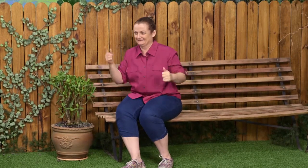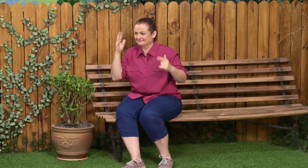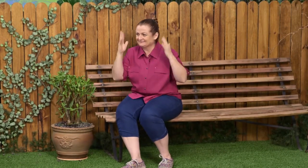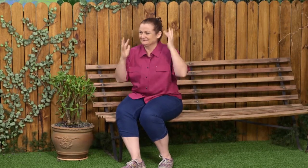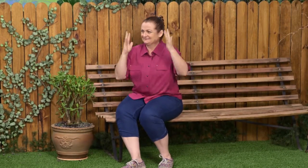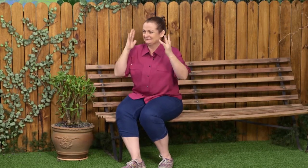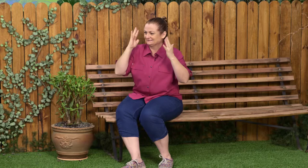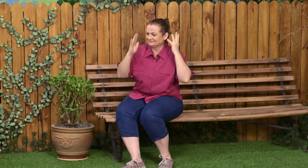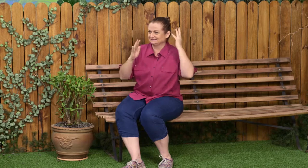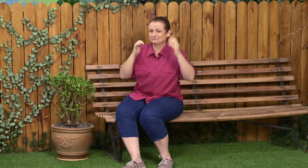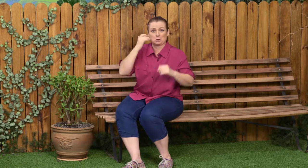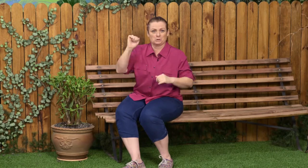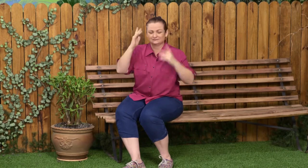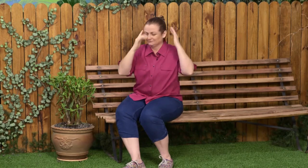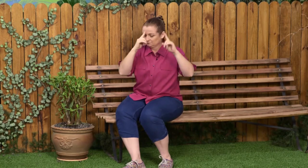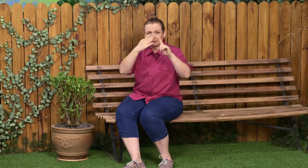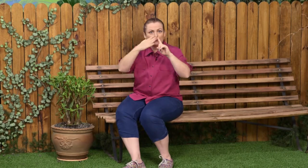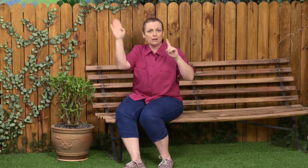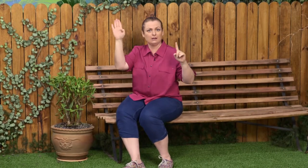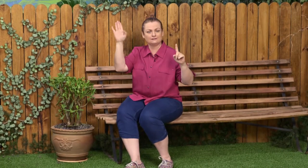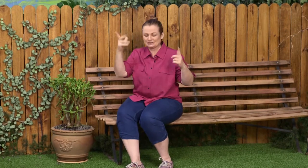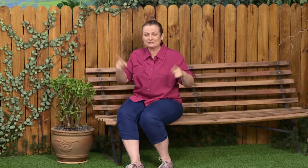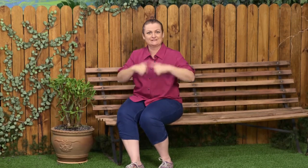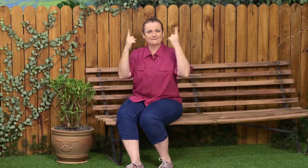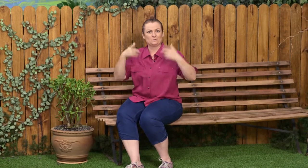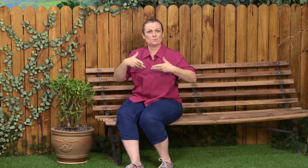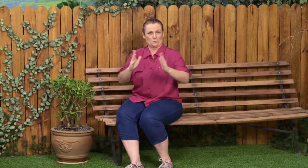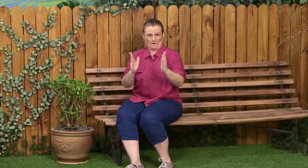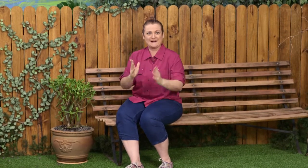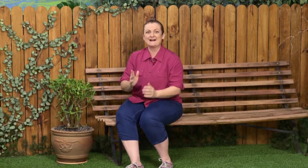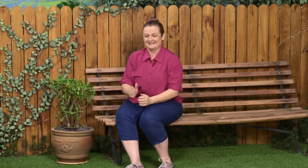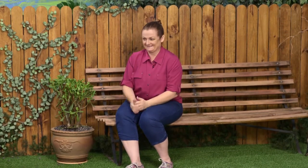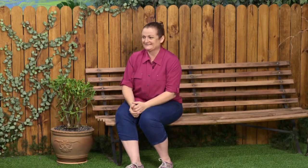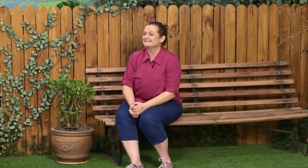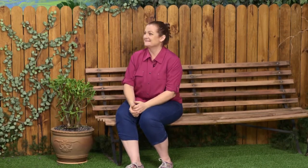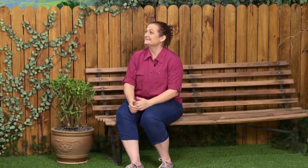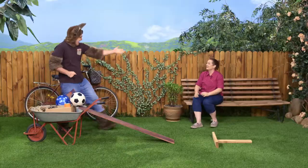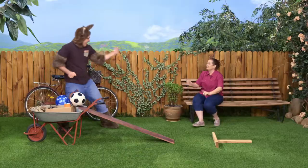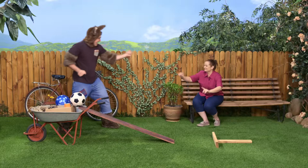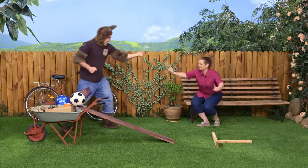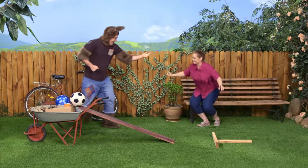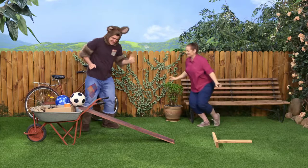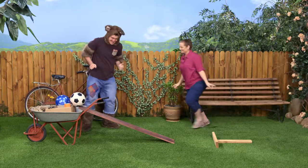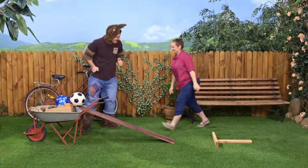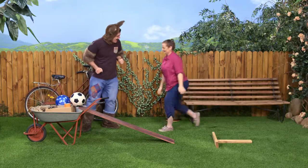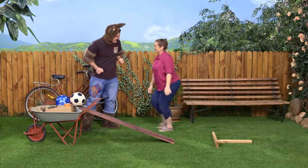I can see that he's thinking very hard and he always comes up with a creative way to solve a problem. Sally! Sally! Have a look!